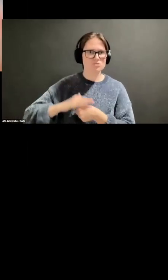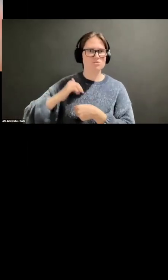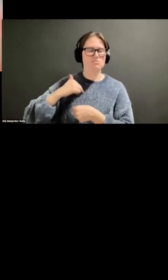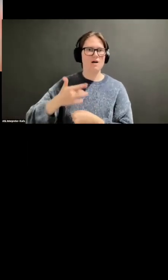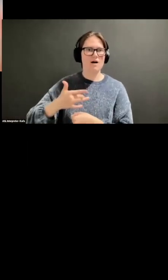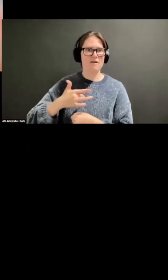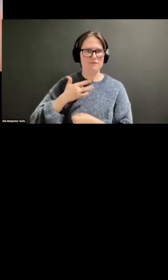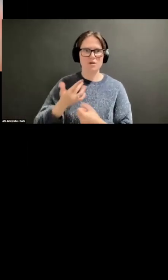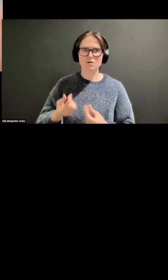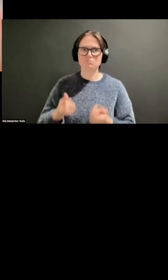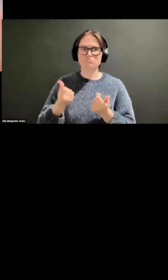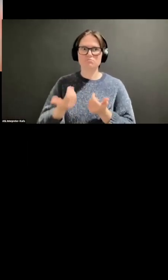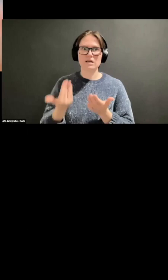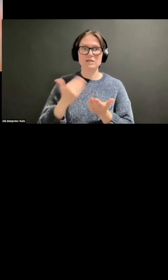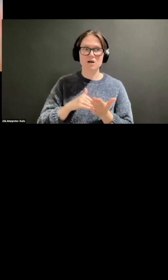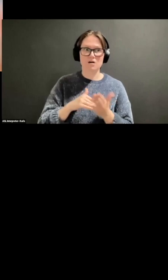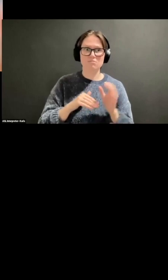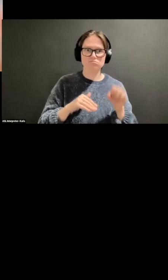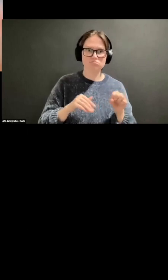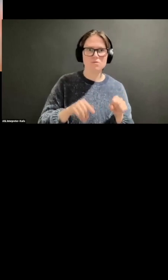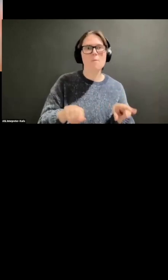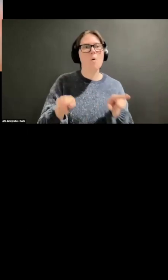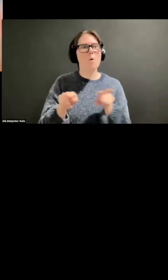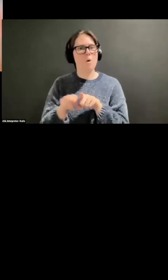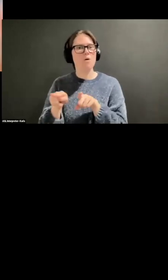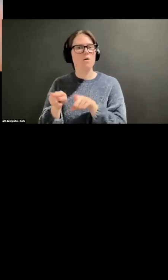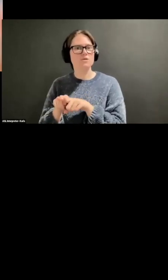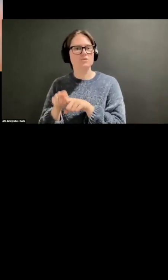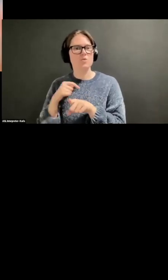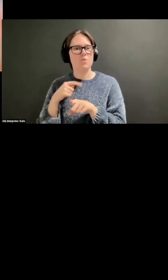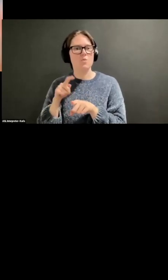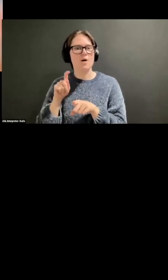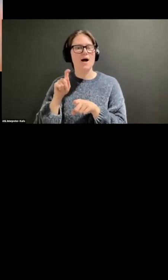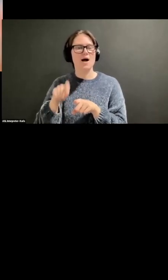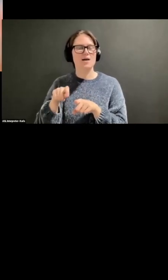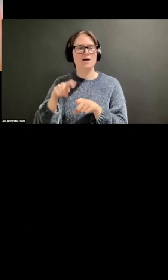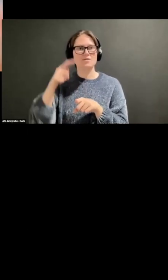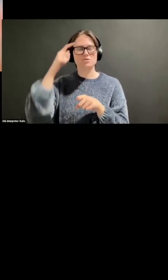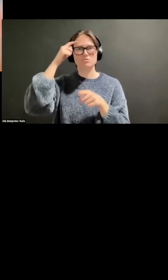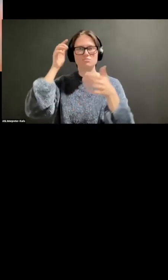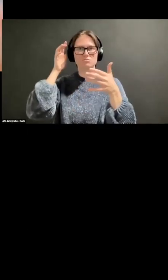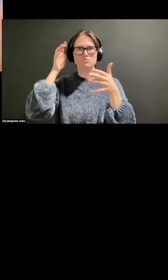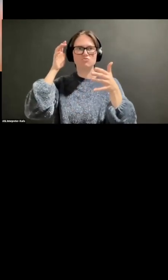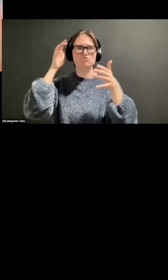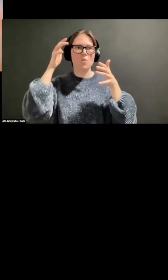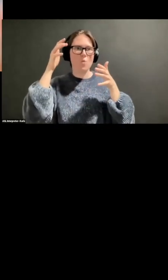but also that I had to reorient myself to being in